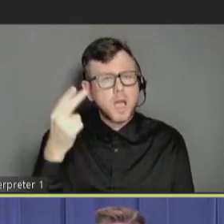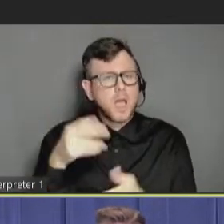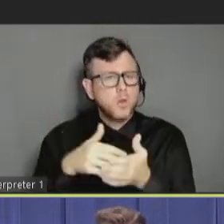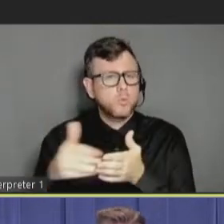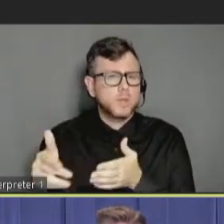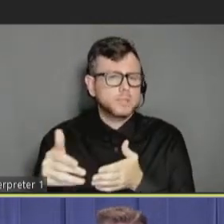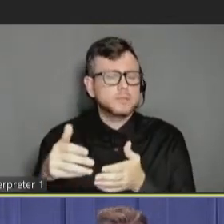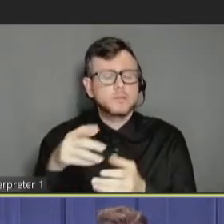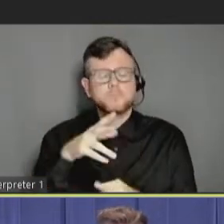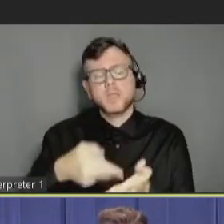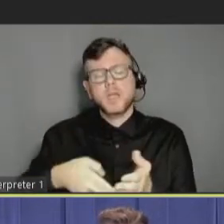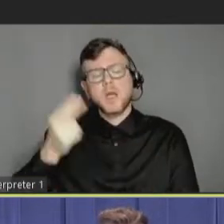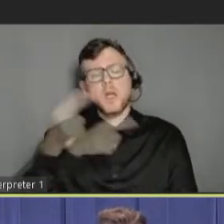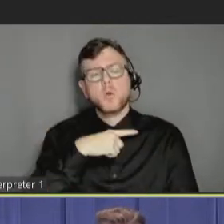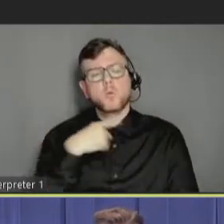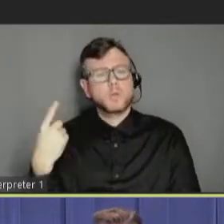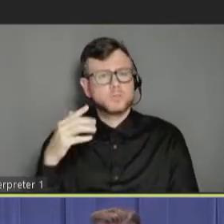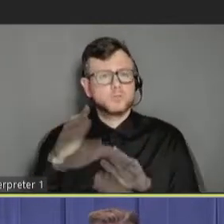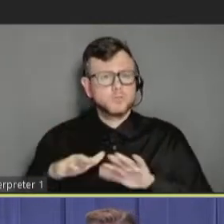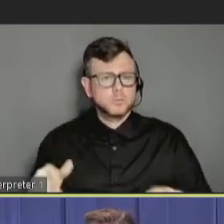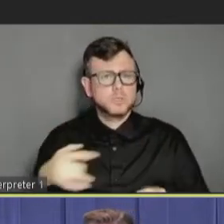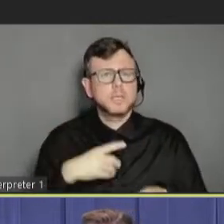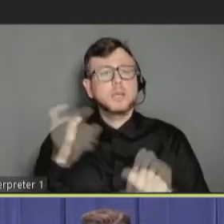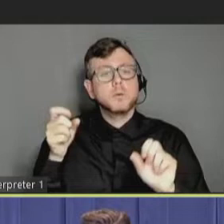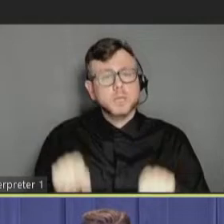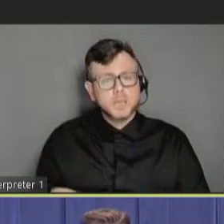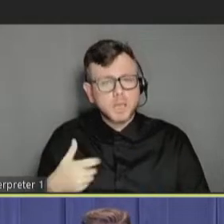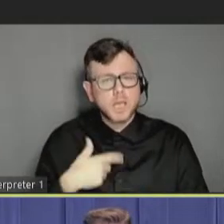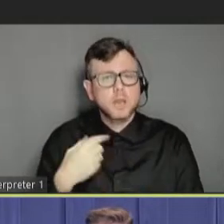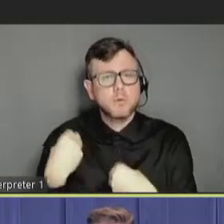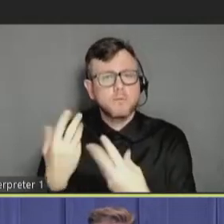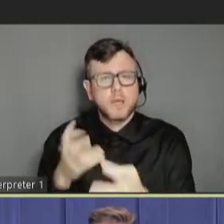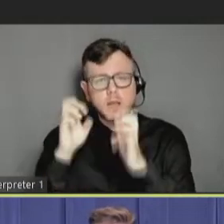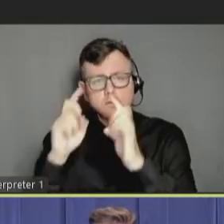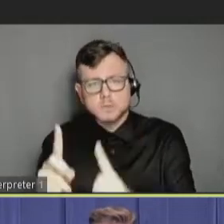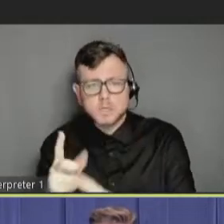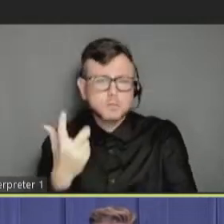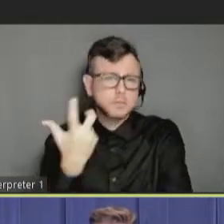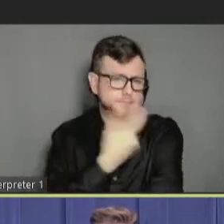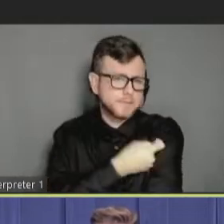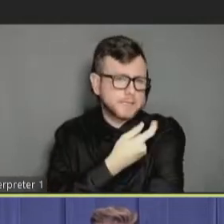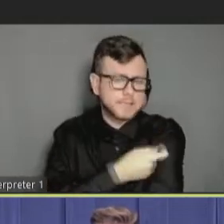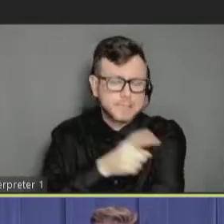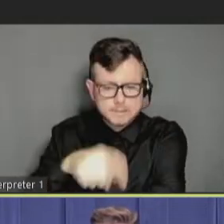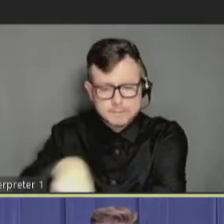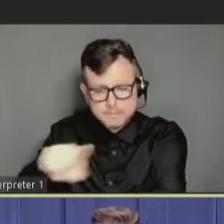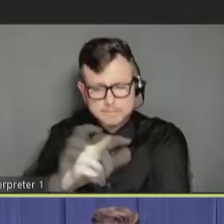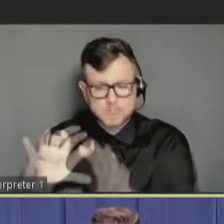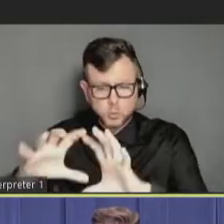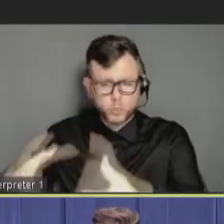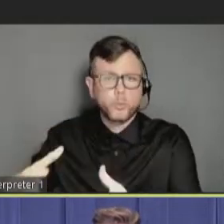and actually vaccinate those populations. And they also seek to understand reasons why particular